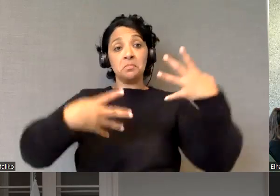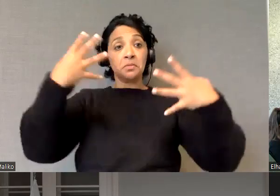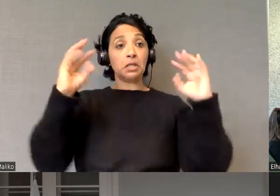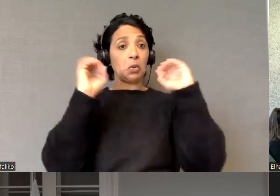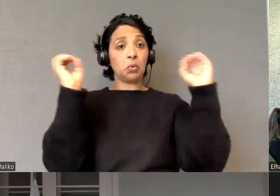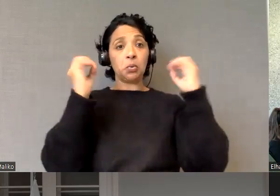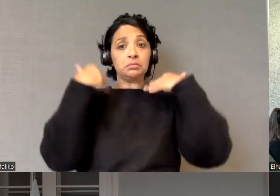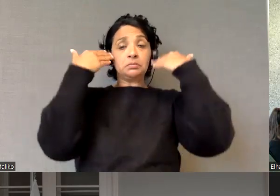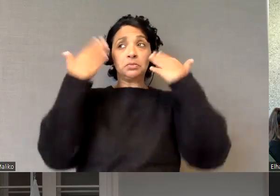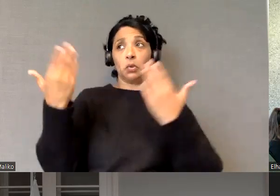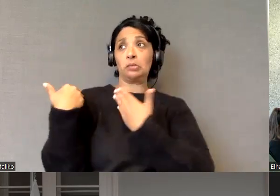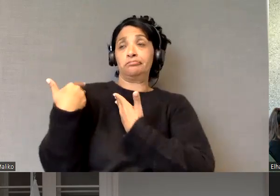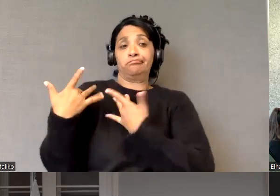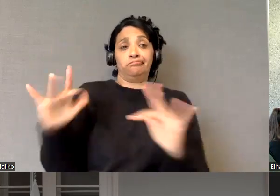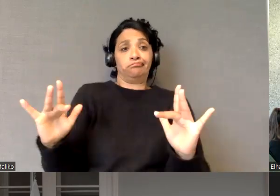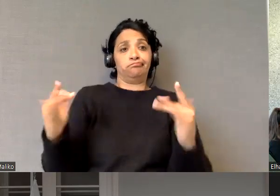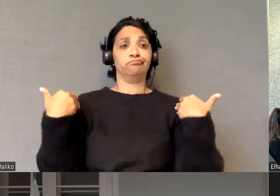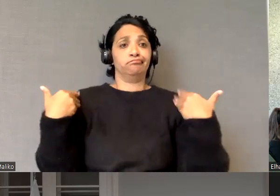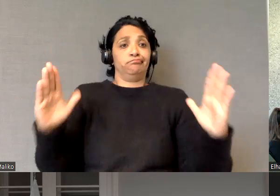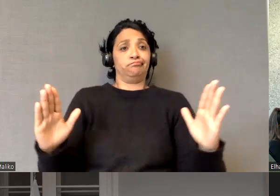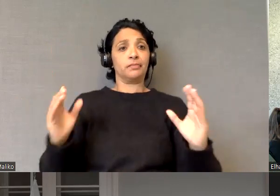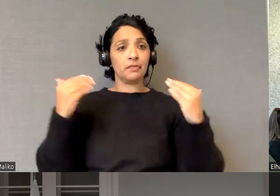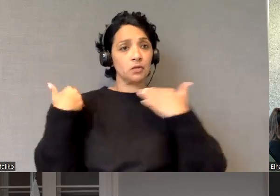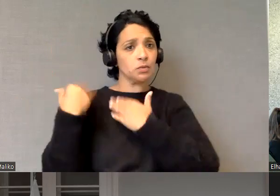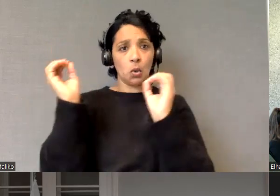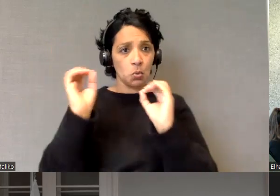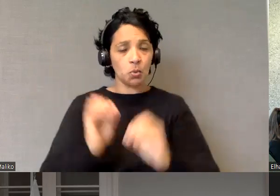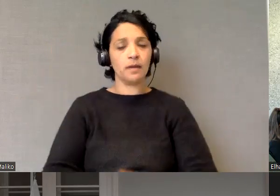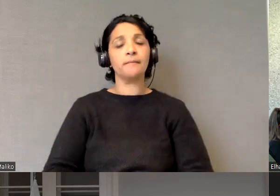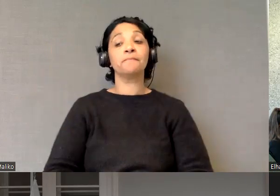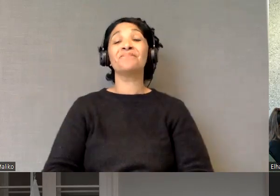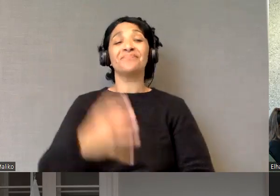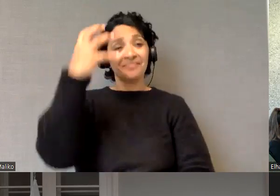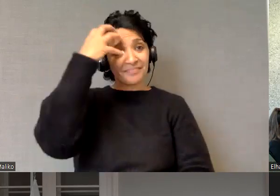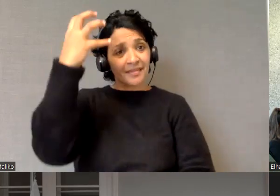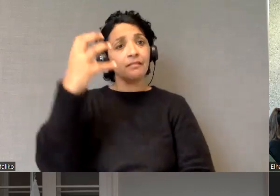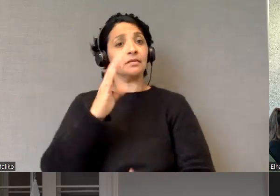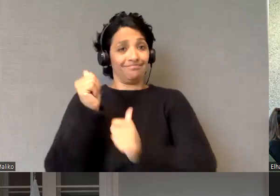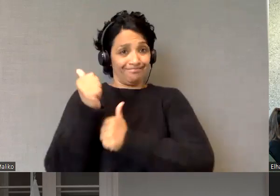to erase obligations. State militaries should maintain an operational assumption that persons with disabilities